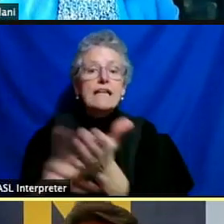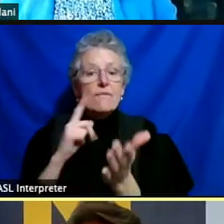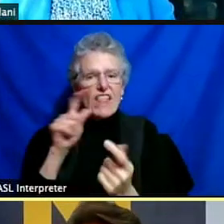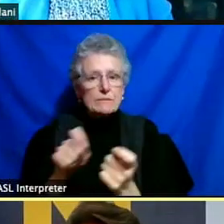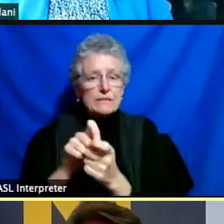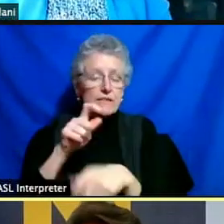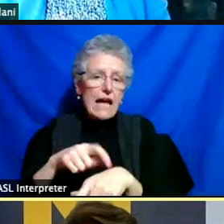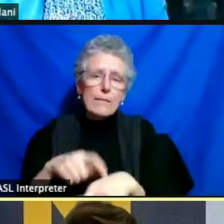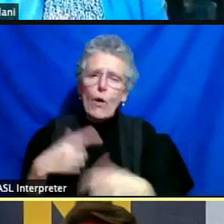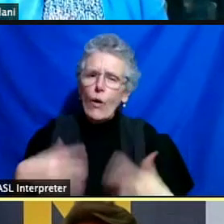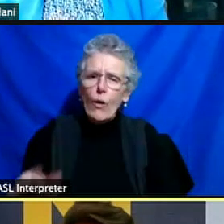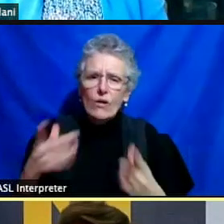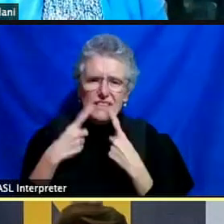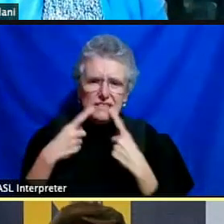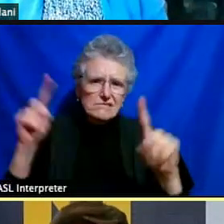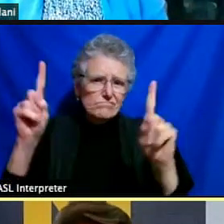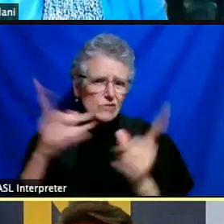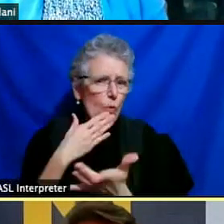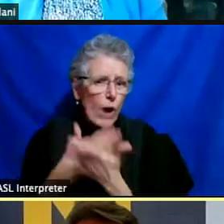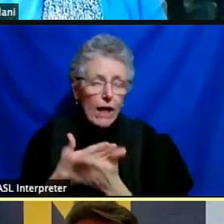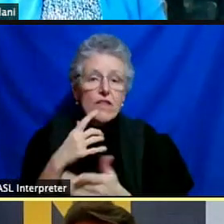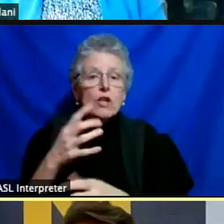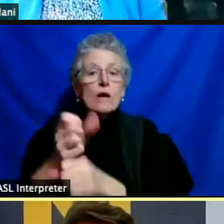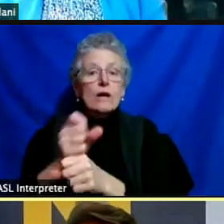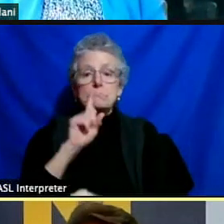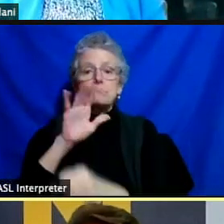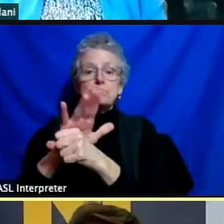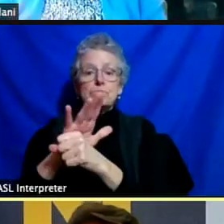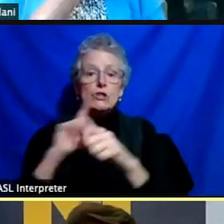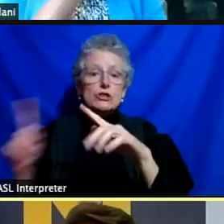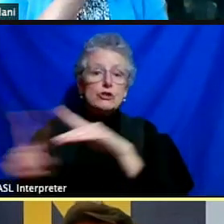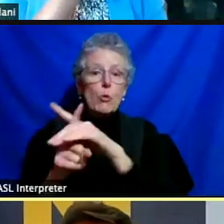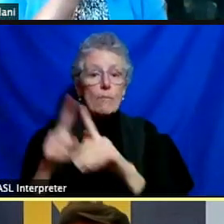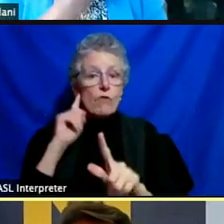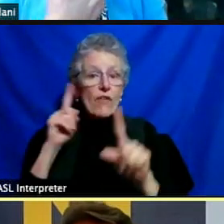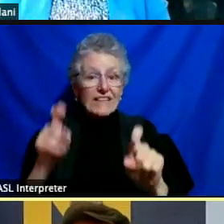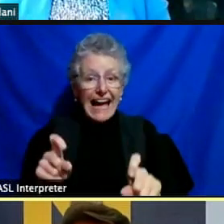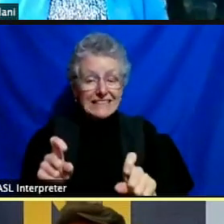And then you get confirmation to just show up for the test. If people find that they wanna get into a cadence